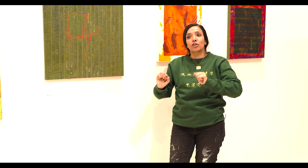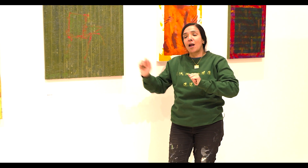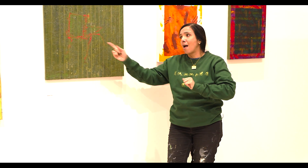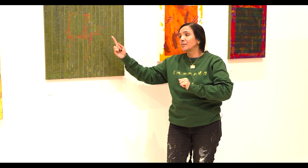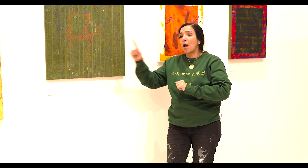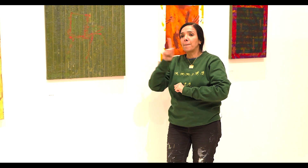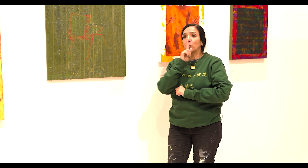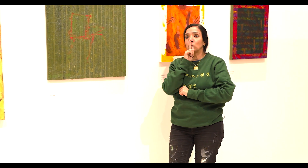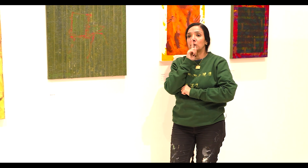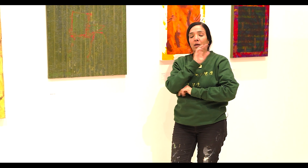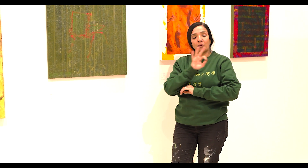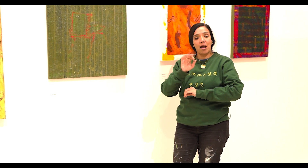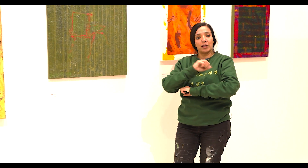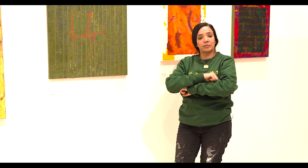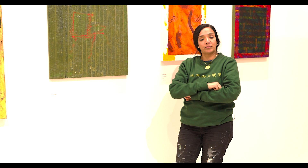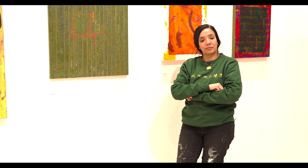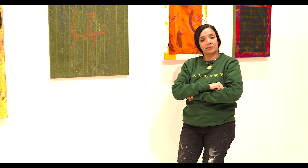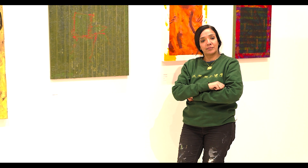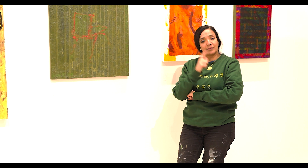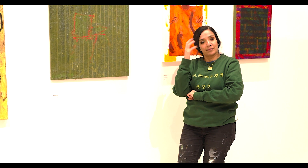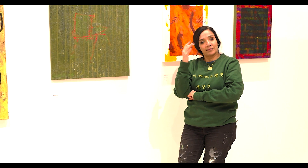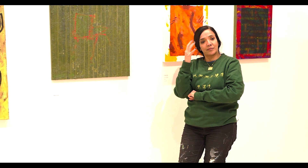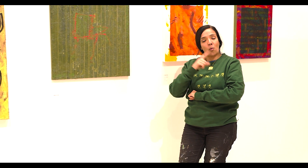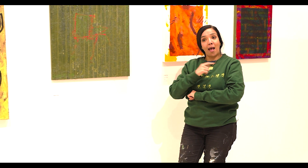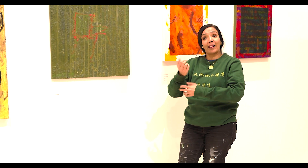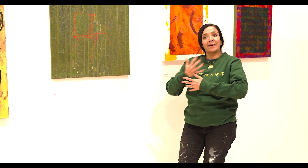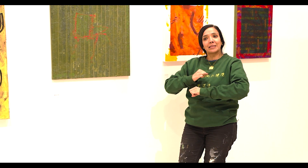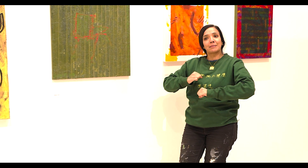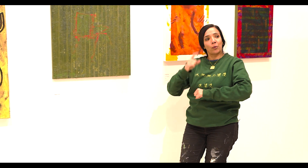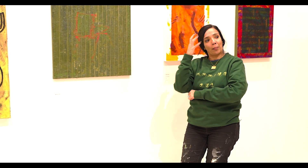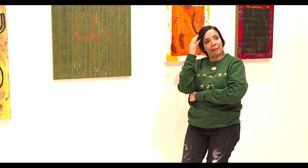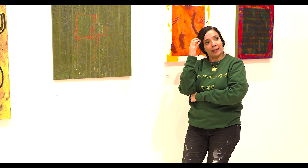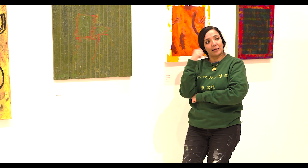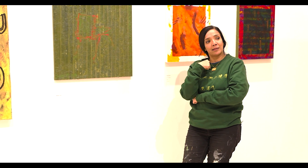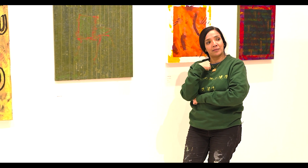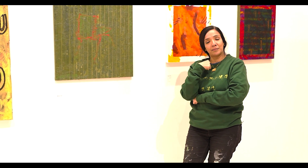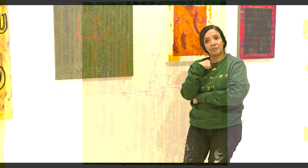but I sit down in my red chair and I'm muted. It helps me and gives me space to think.